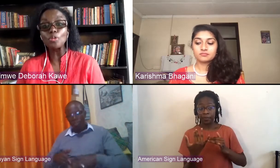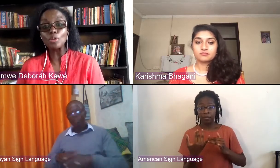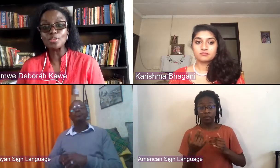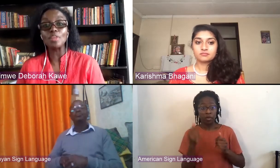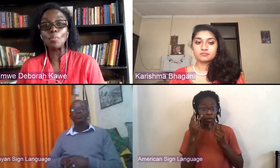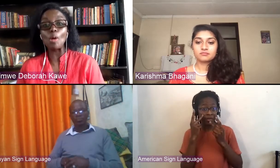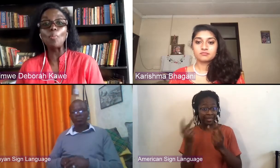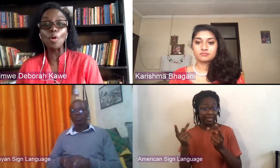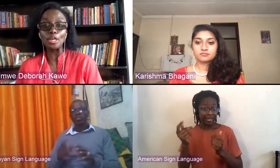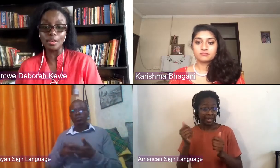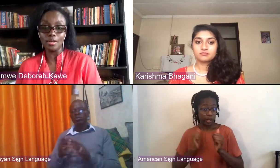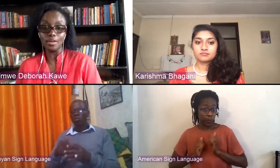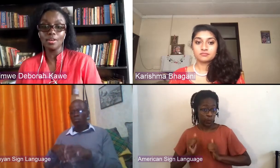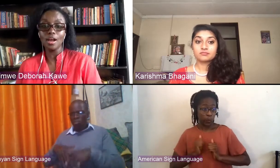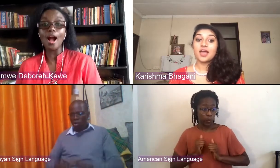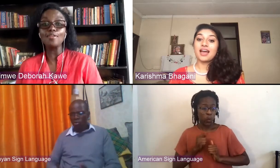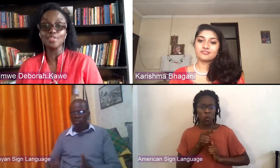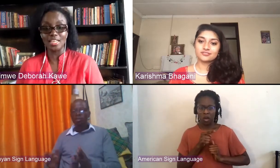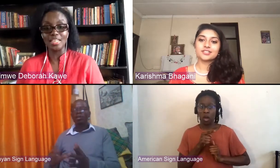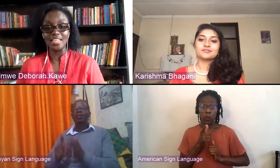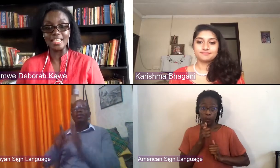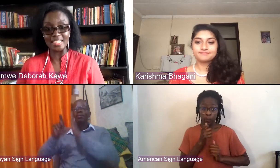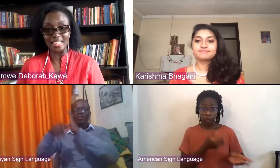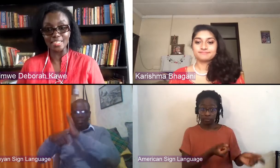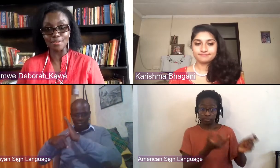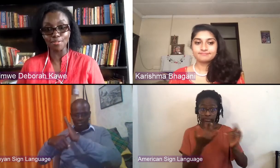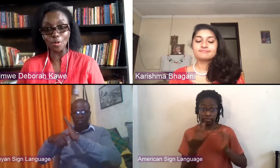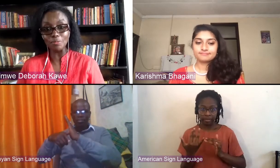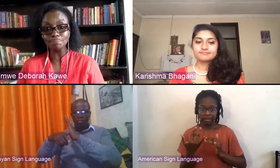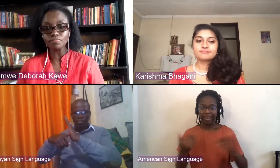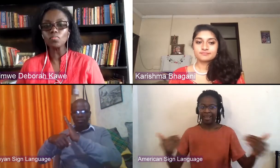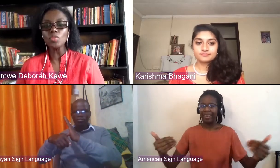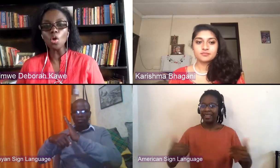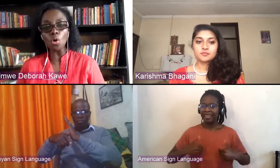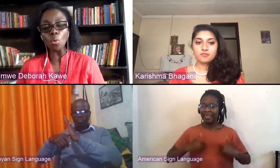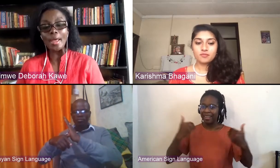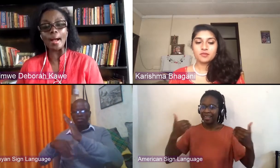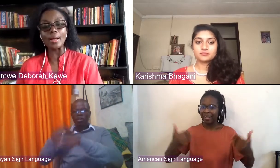most of them were born after 1994, or were babies.